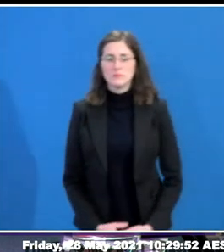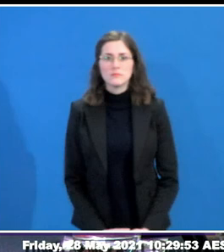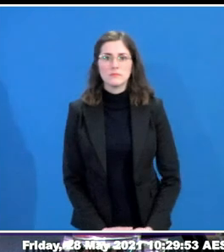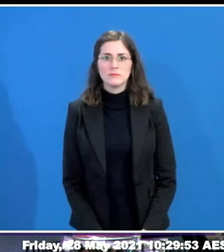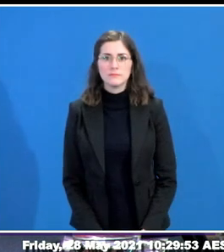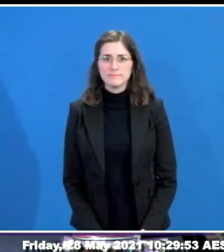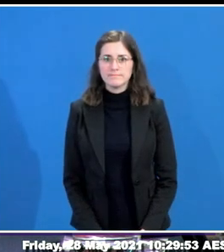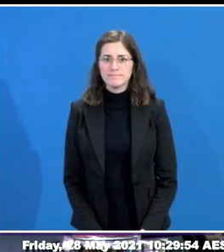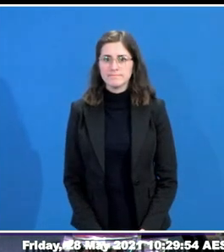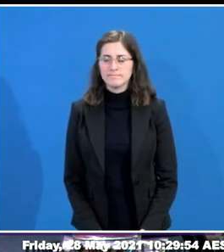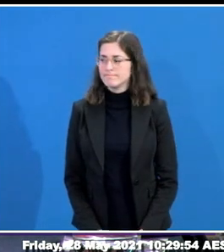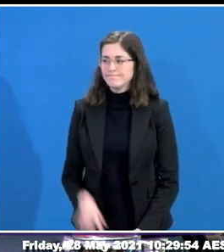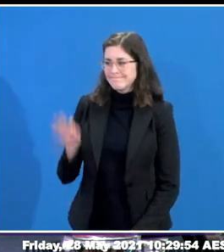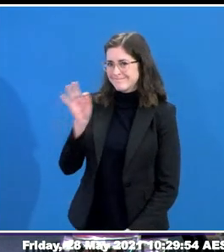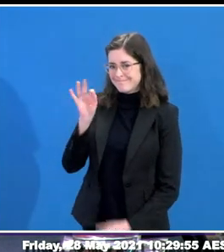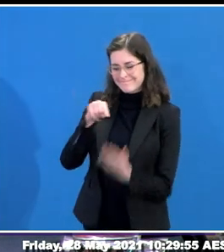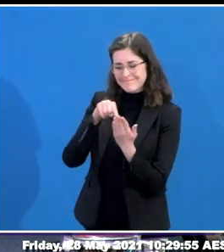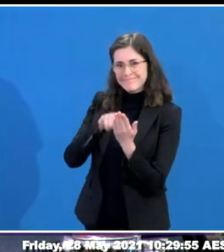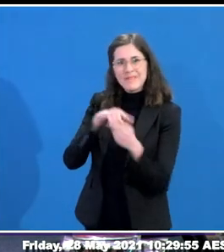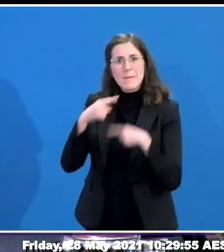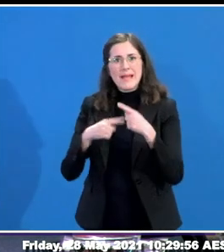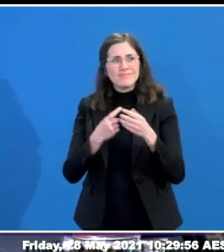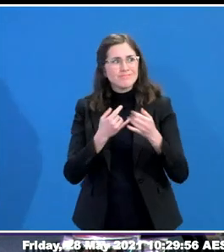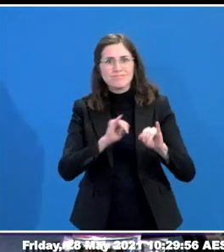No it's in regard to reporting incident under point 7.